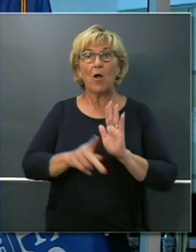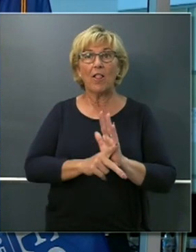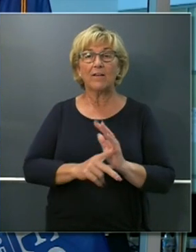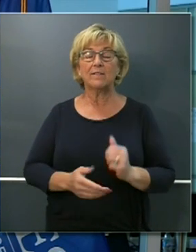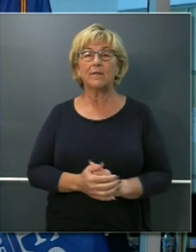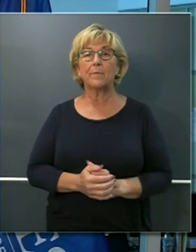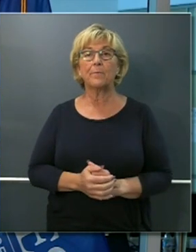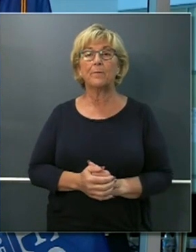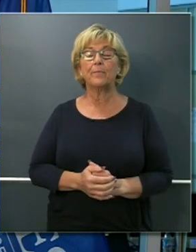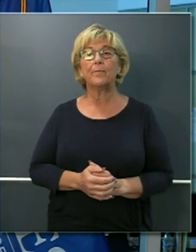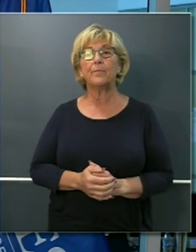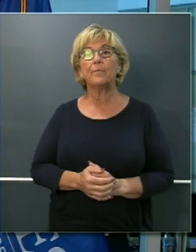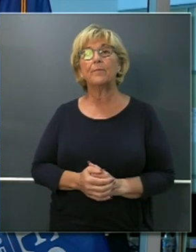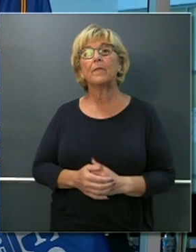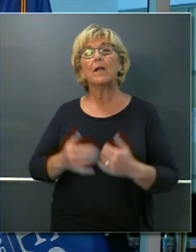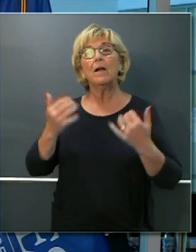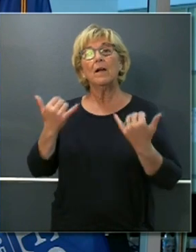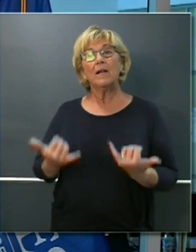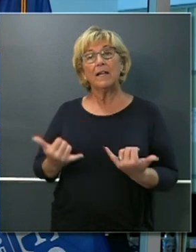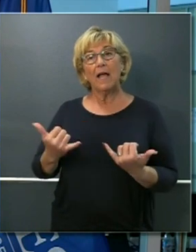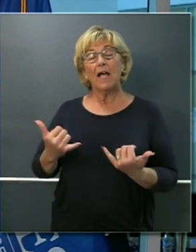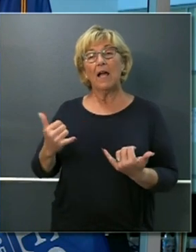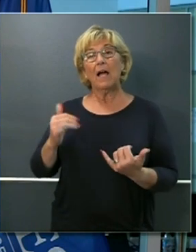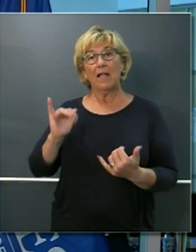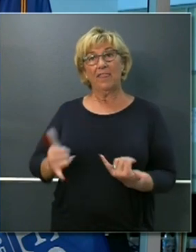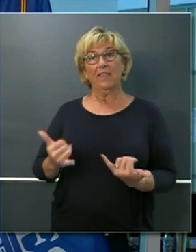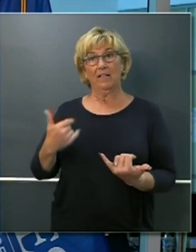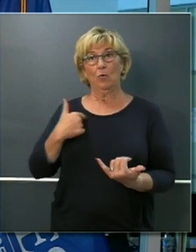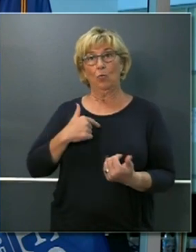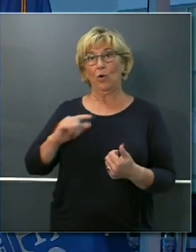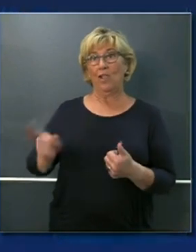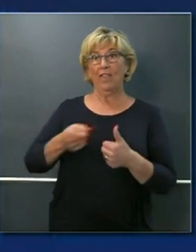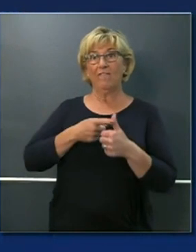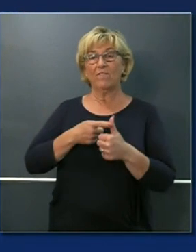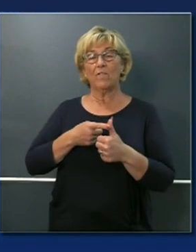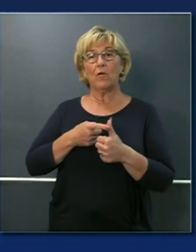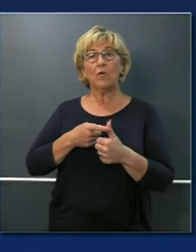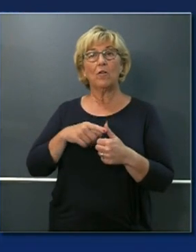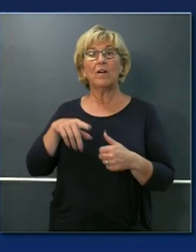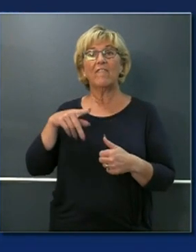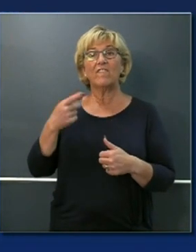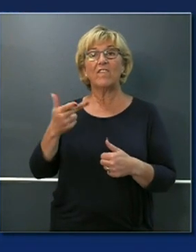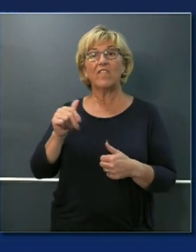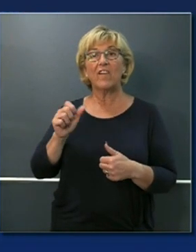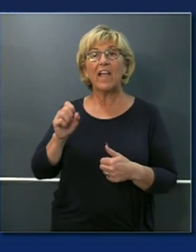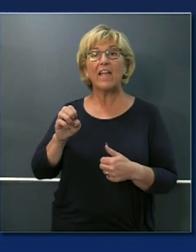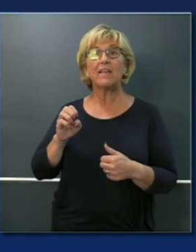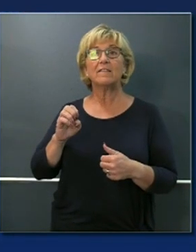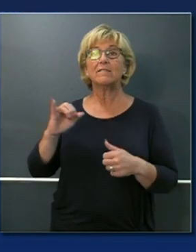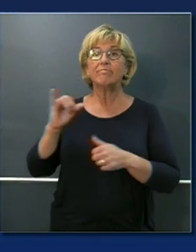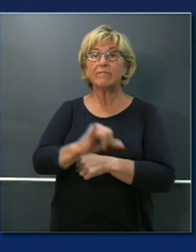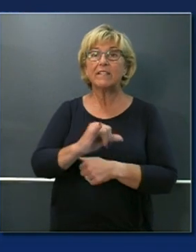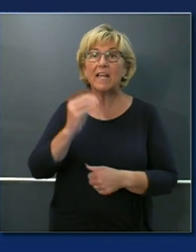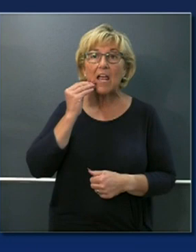THE RESPONSIBILITY EXIST AT ALL LEVELS, FROM THE INDIVIDUAL COME FROM THE WAY YOU MAKE DECISIONS ABOUT THE WAY YOU MOVE IN THE ENVIRONMENT, FROM BUSINESSES, FROM THE WAYS IN WHICH THE CHANGE IN THE